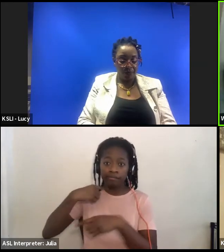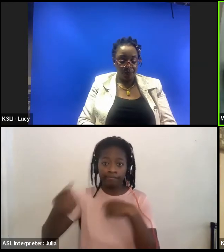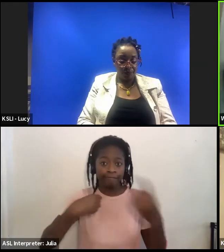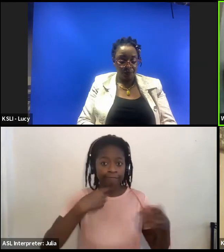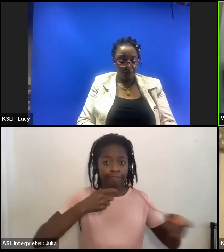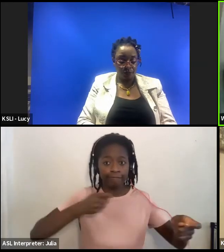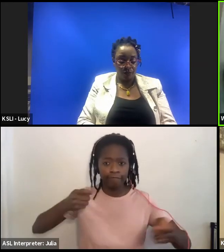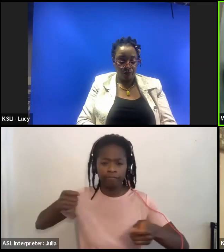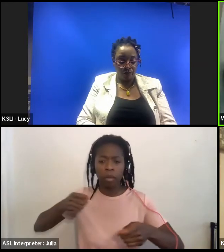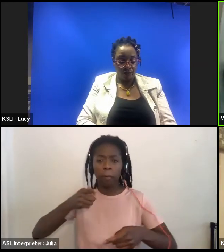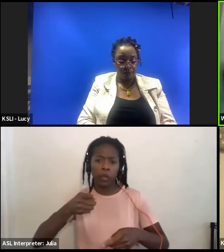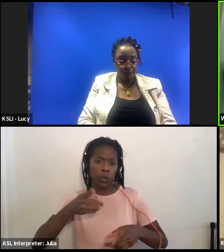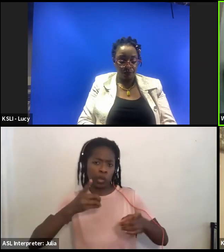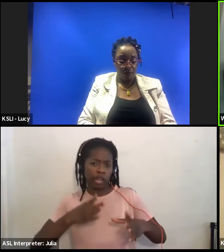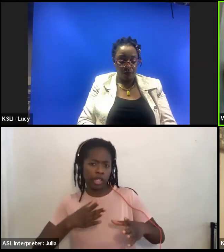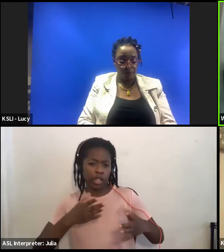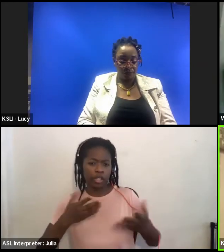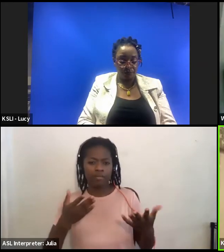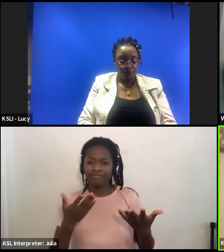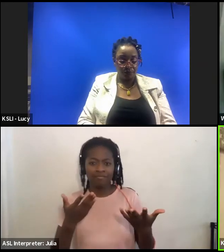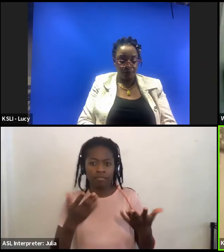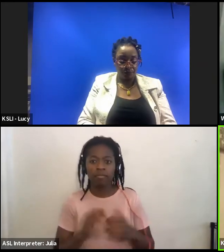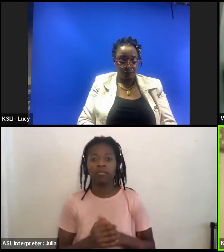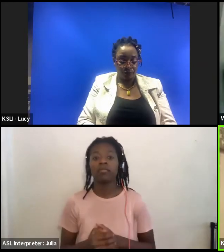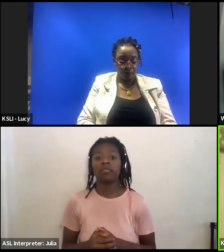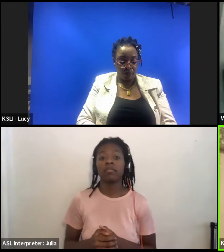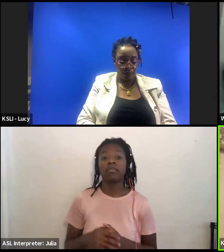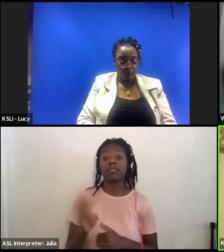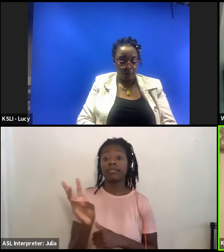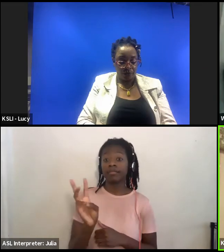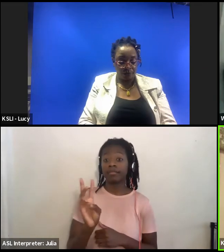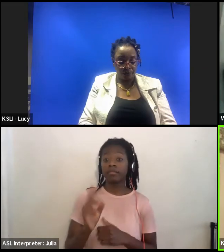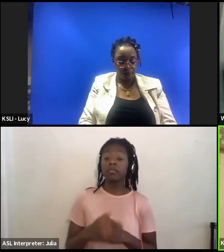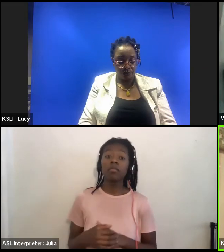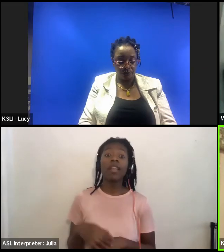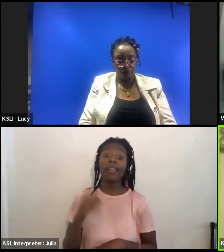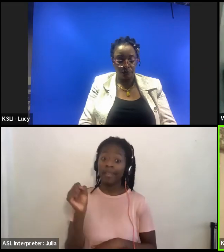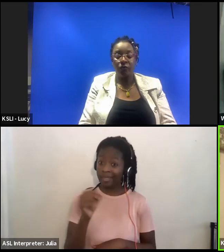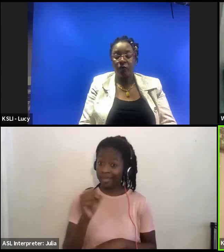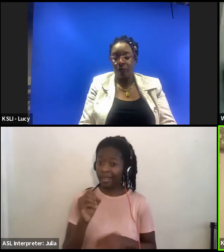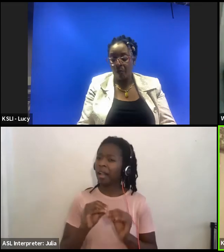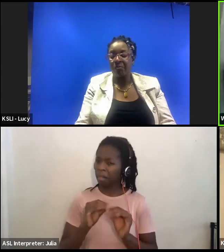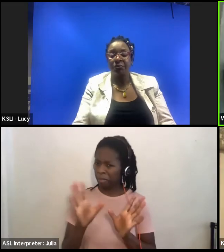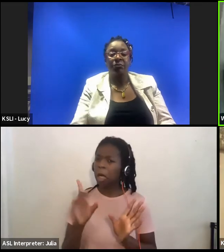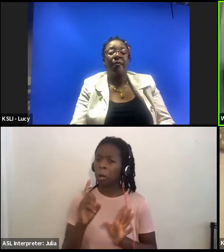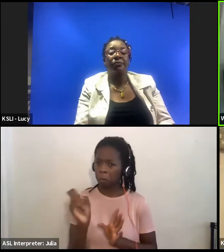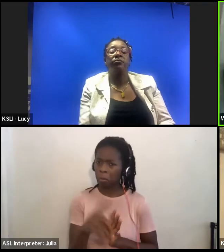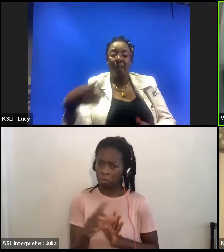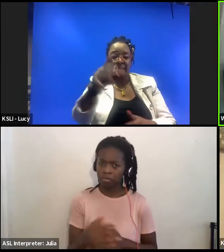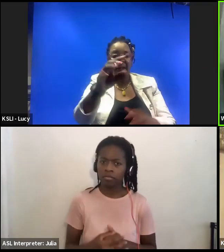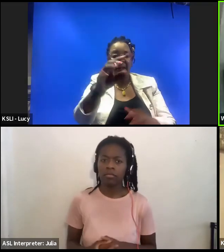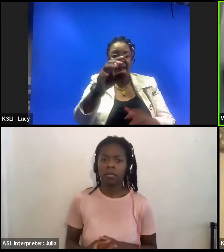I'll speak for- I don't know if that's clear? Yeah, it's very clear. Thank you. Great. I'll speak of my experience